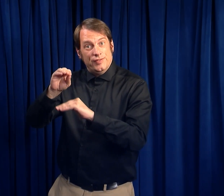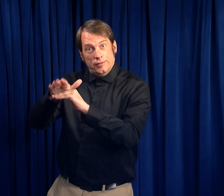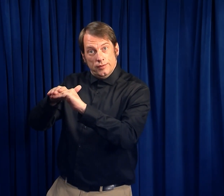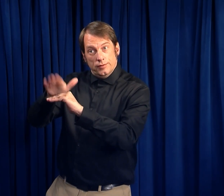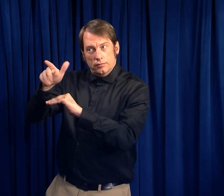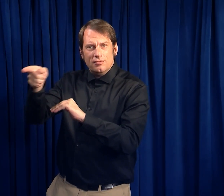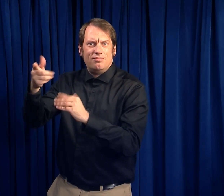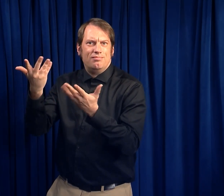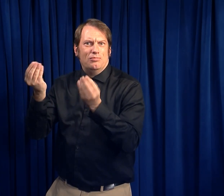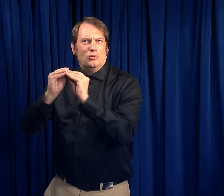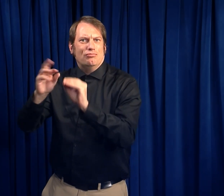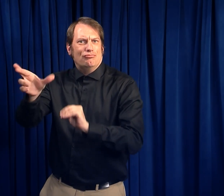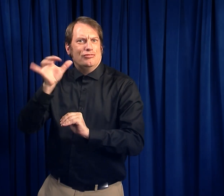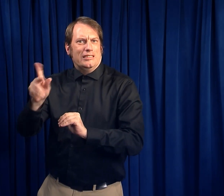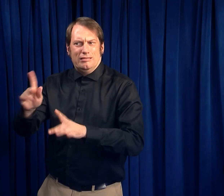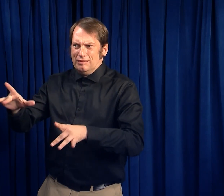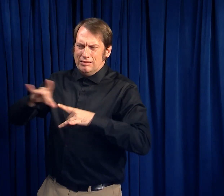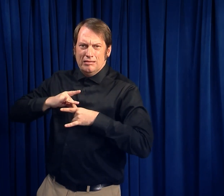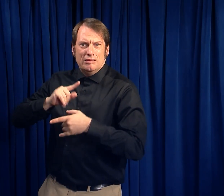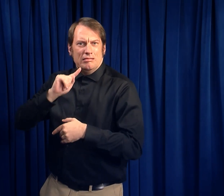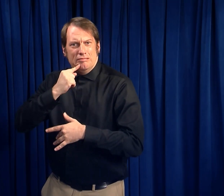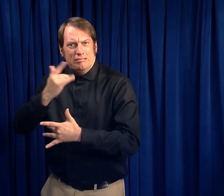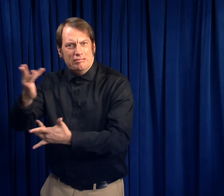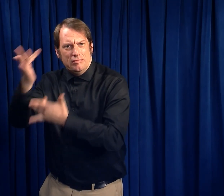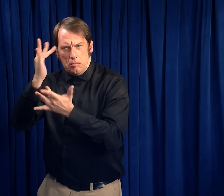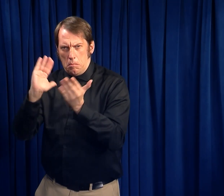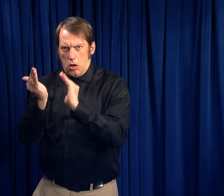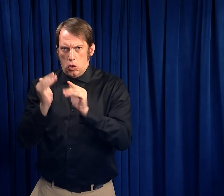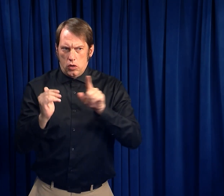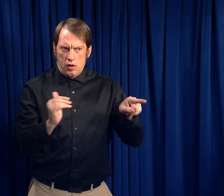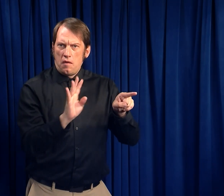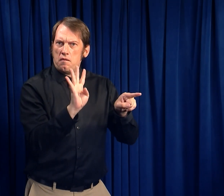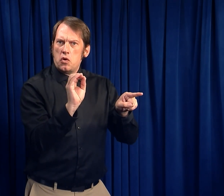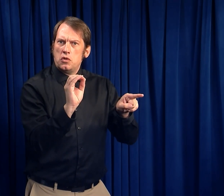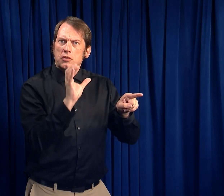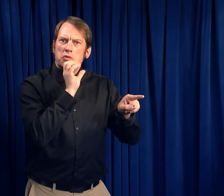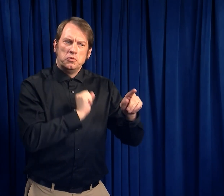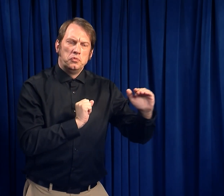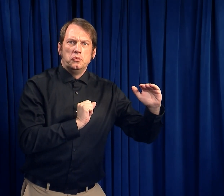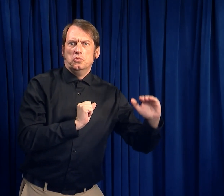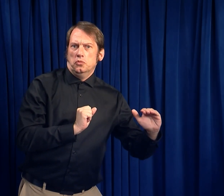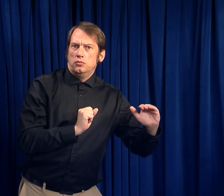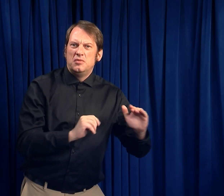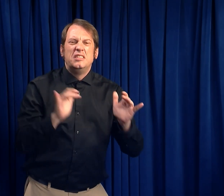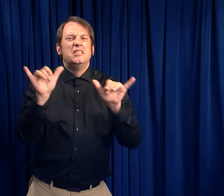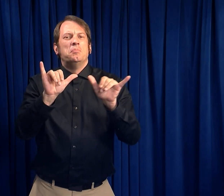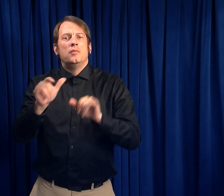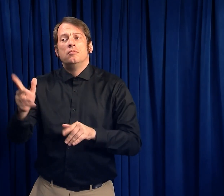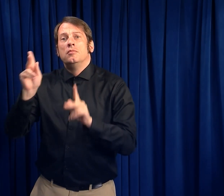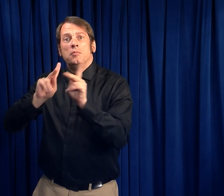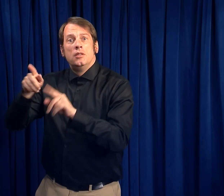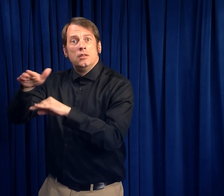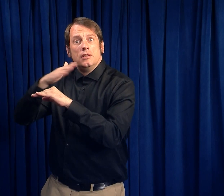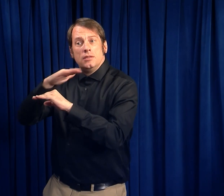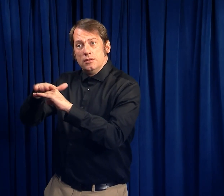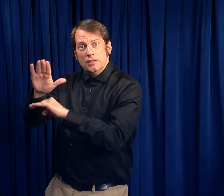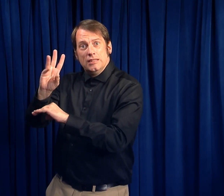For example, people in their 50s are at higher risk for serious illness than people in their 40s.